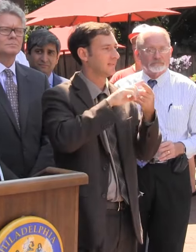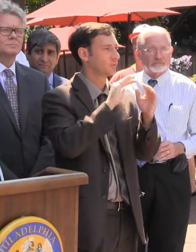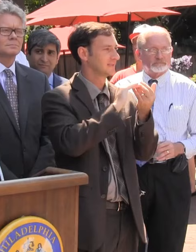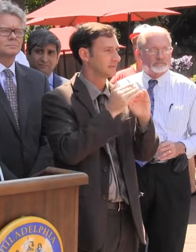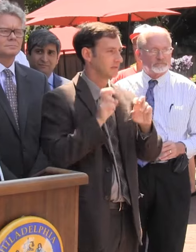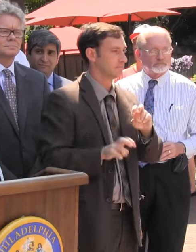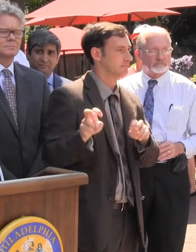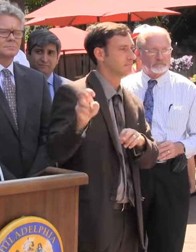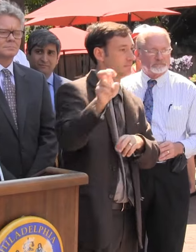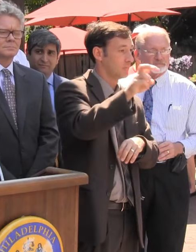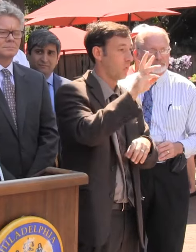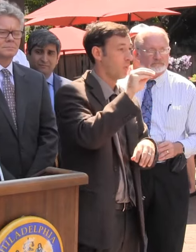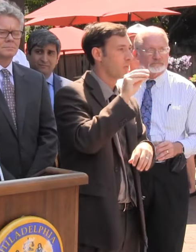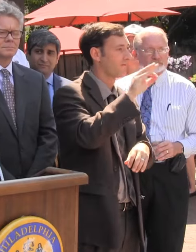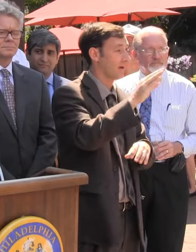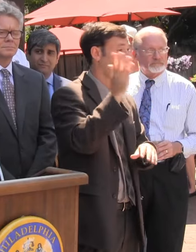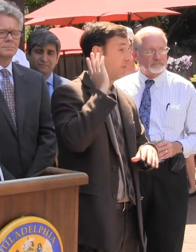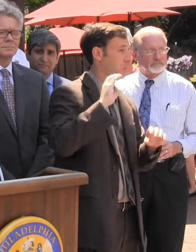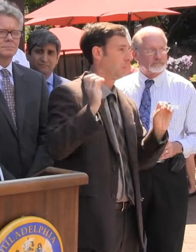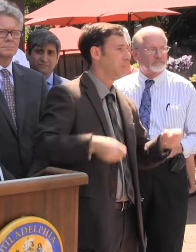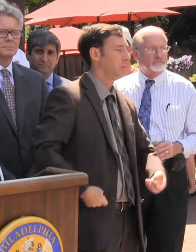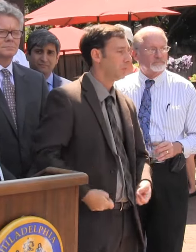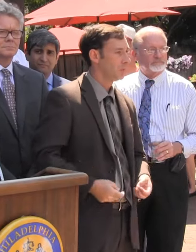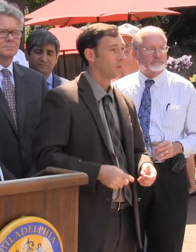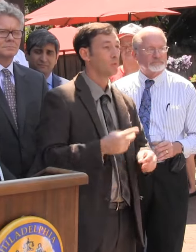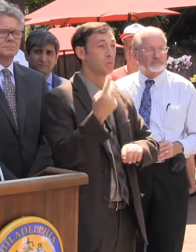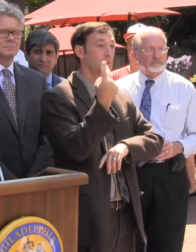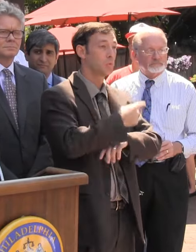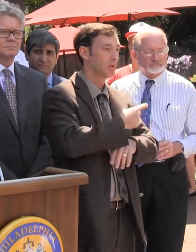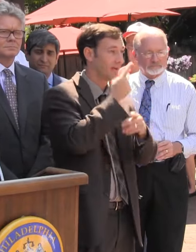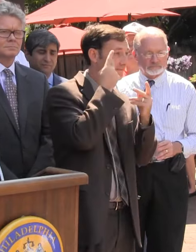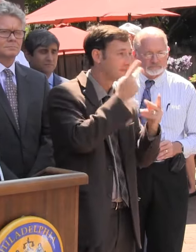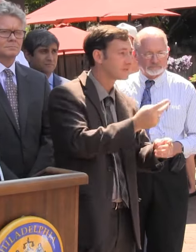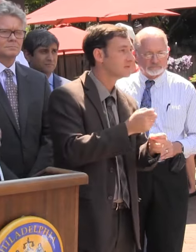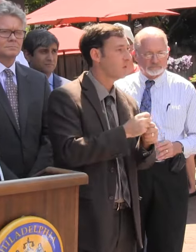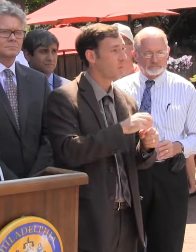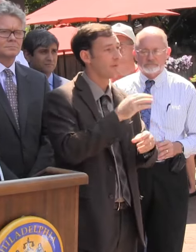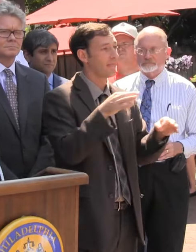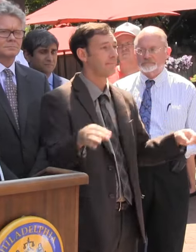was no World Meeting of Families. There was no two day visit with mass at the Cathedral,